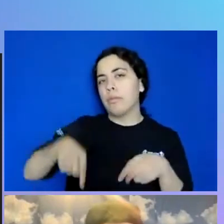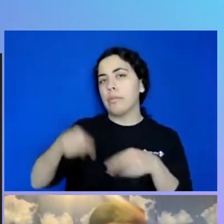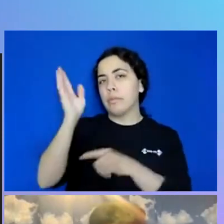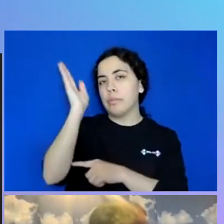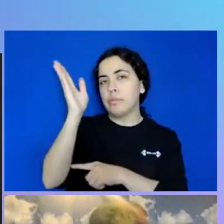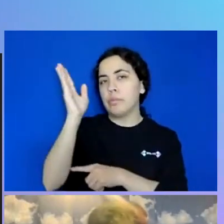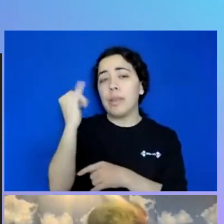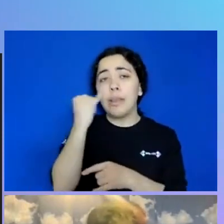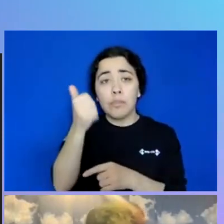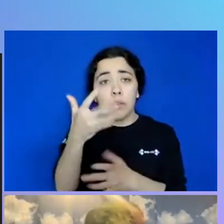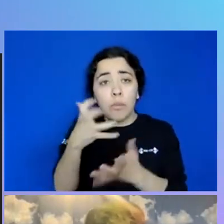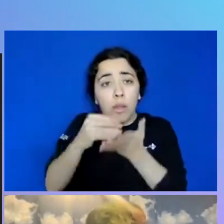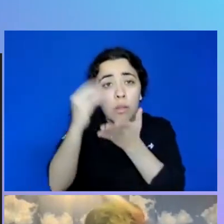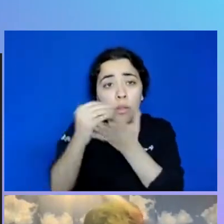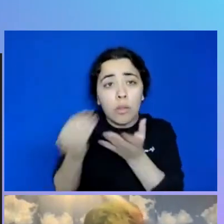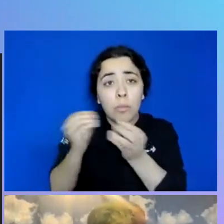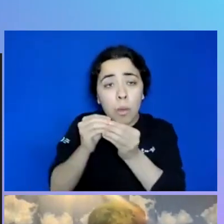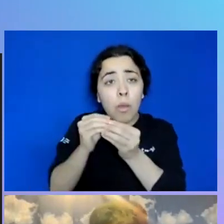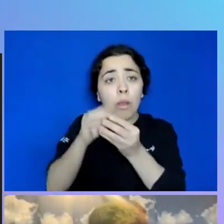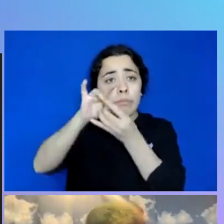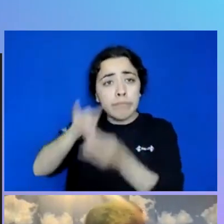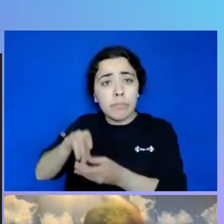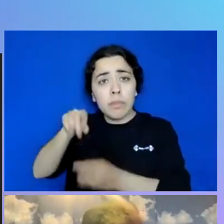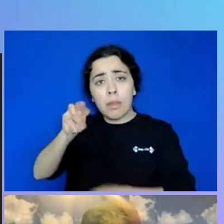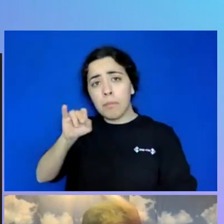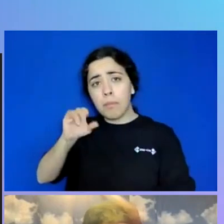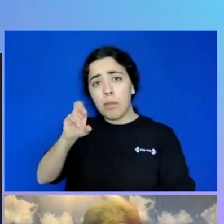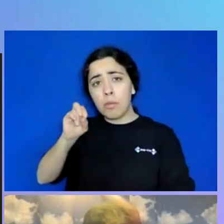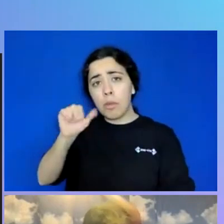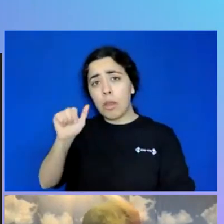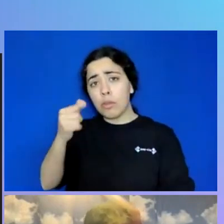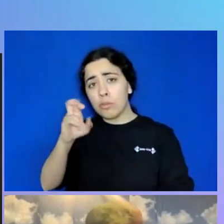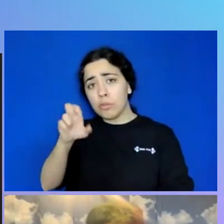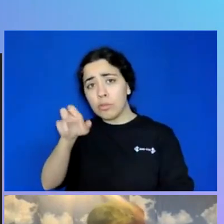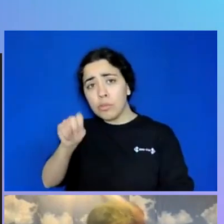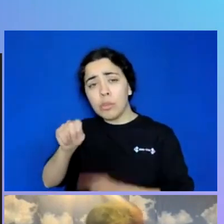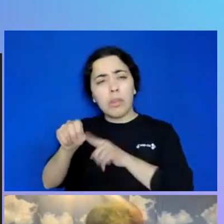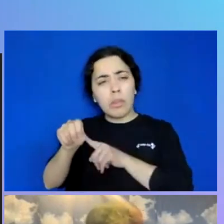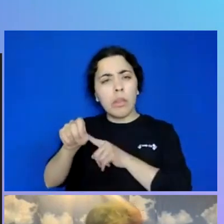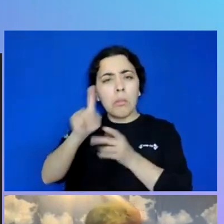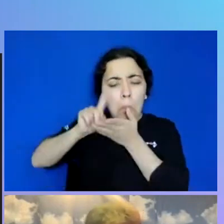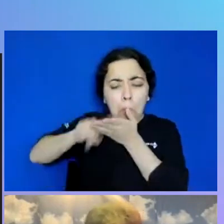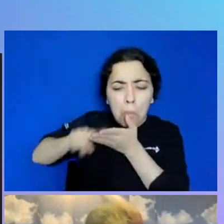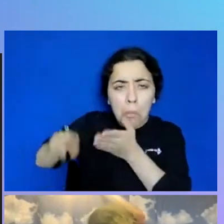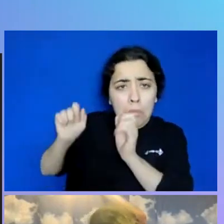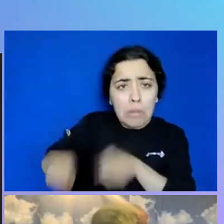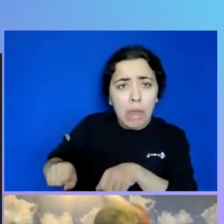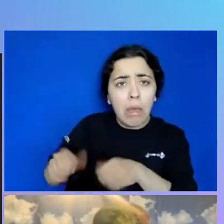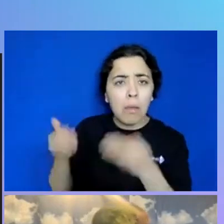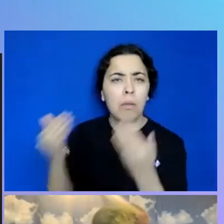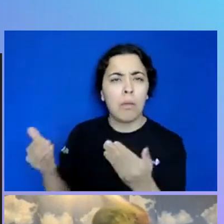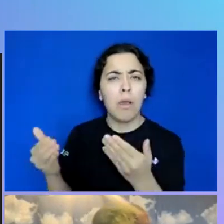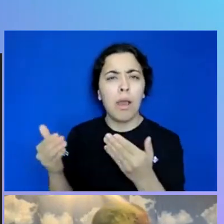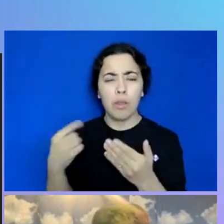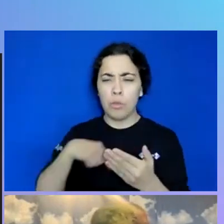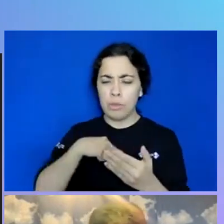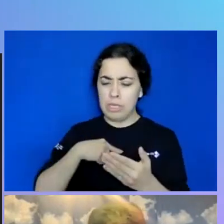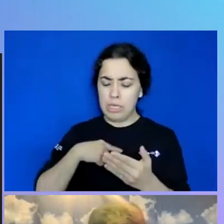microaggressions is one of those, because I think it's something that we could all really examine and see where we